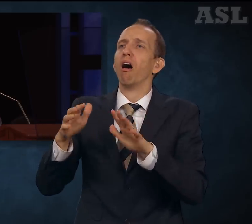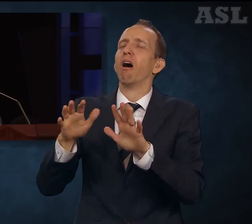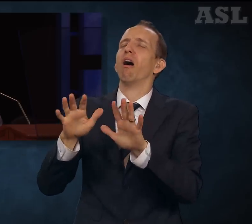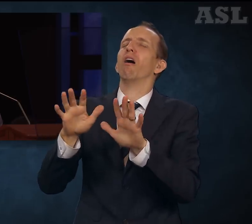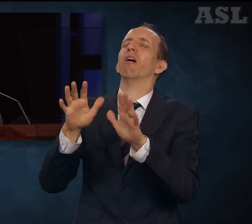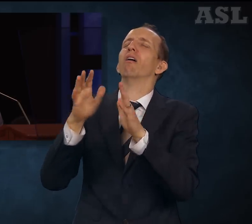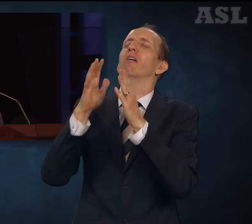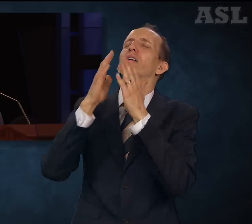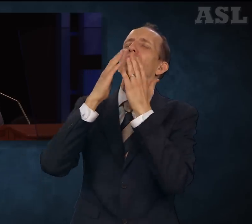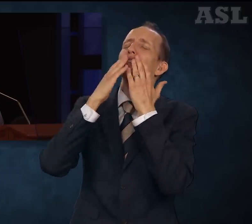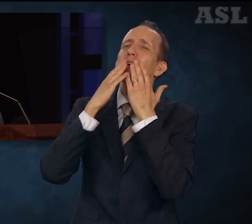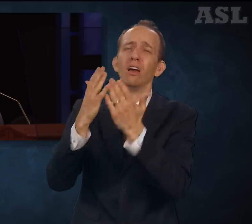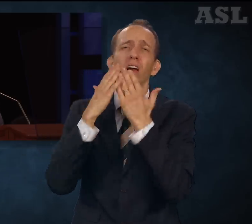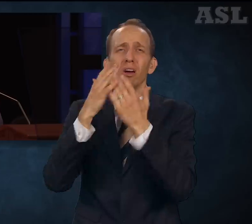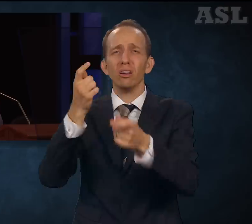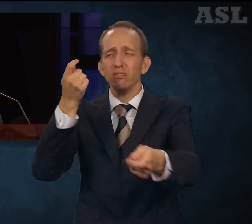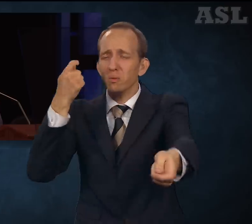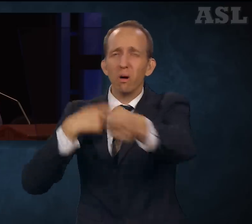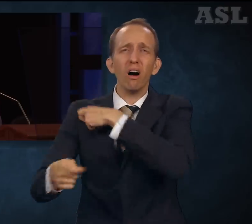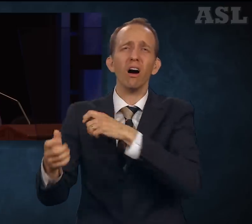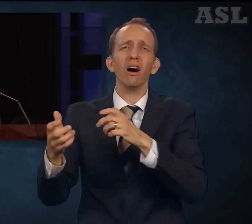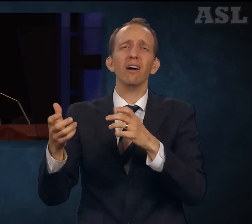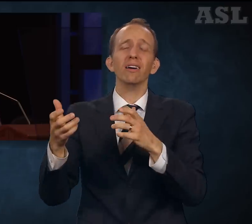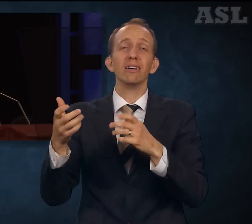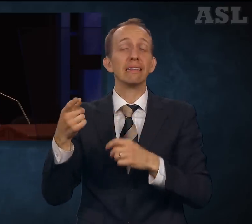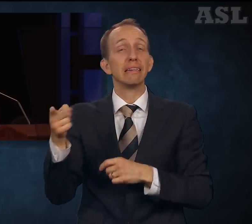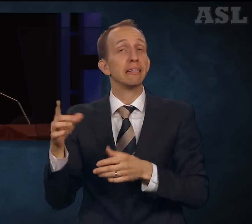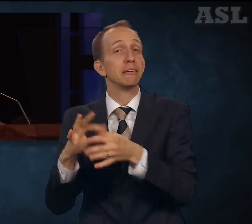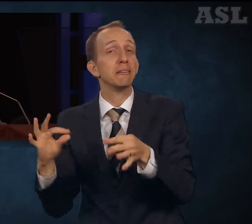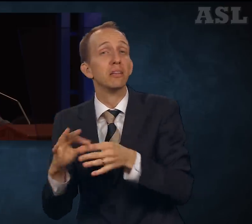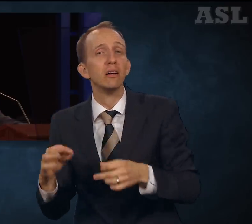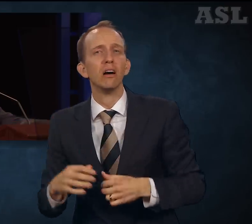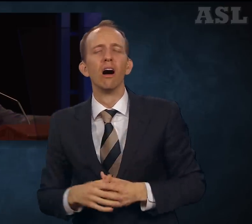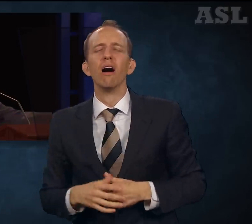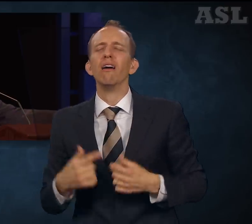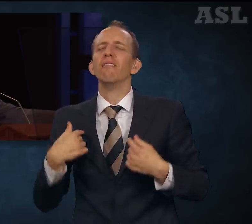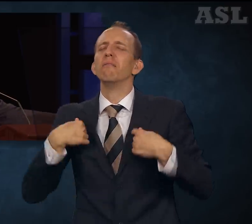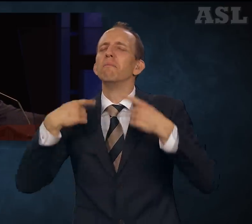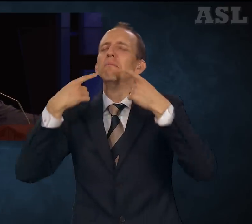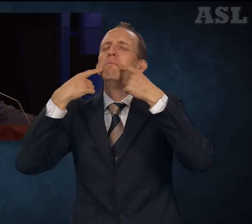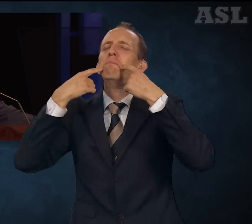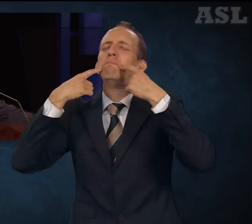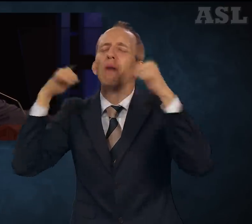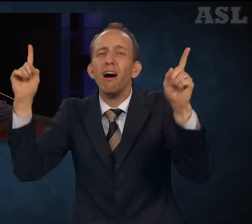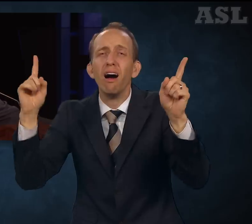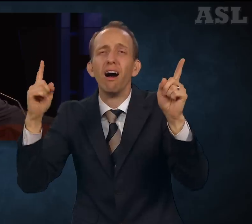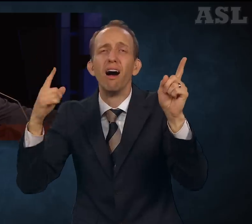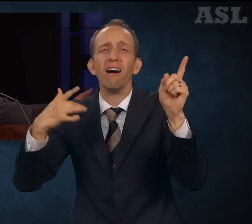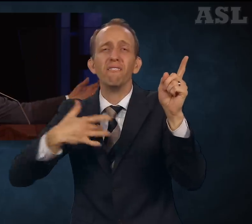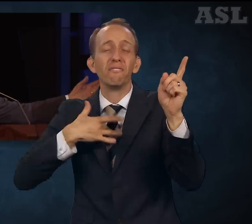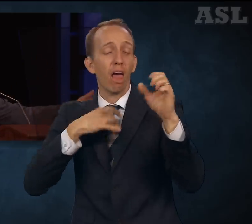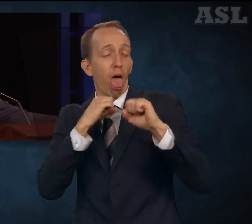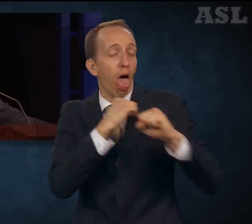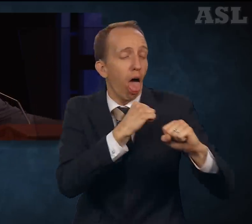FEW DAYS, HE THANKED THEM FOR